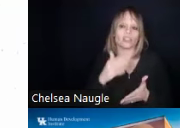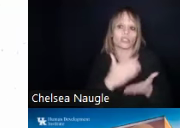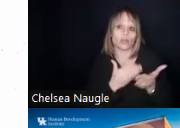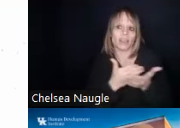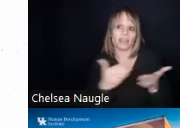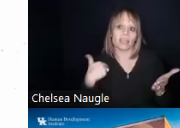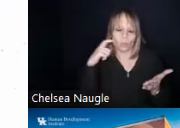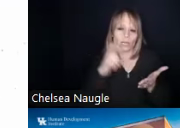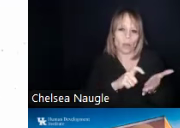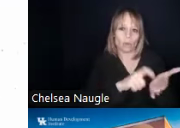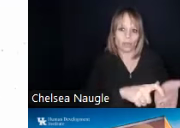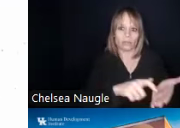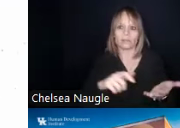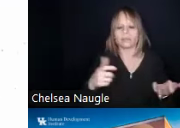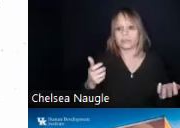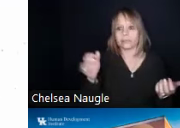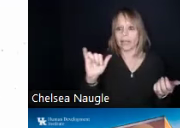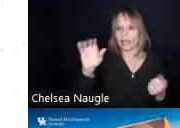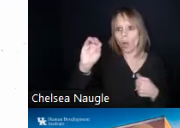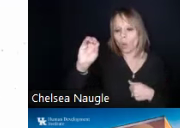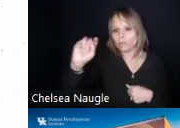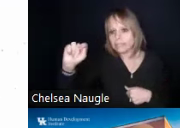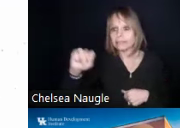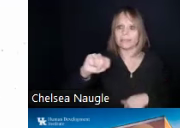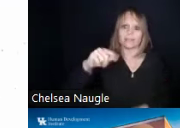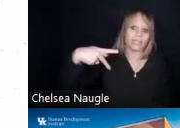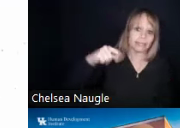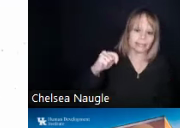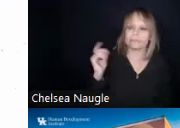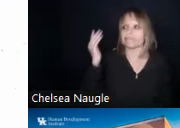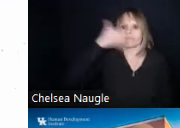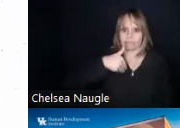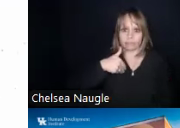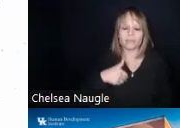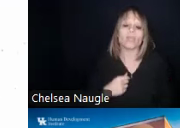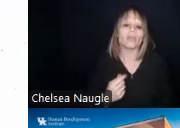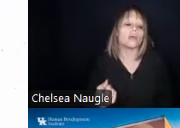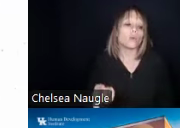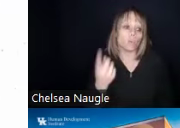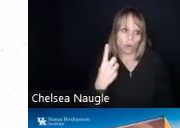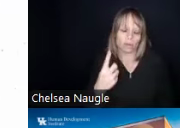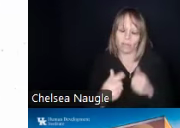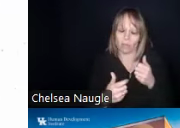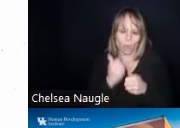occupational therapists and physical therapists had not caught. Uh one of the most remarkable was uh one of our young